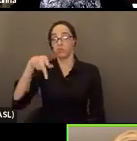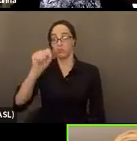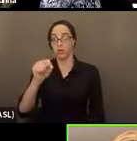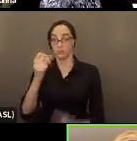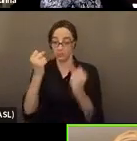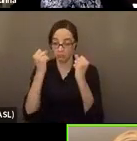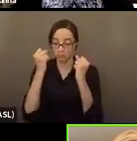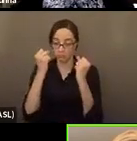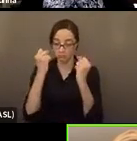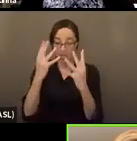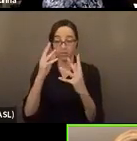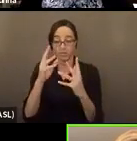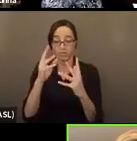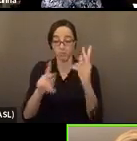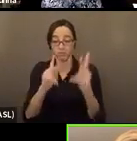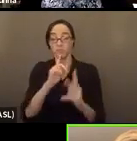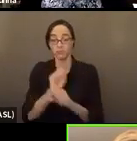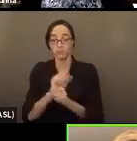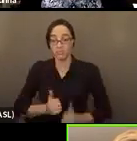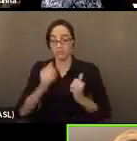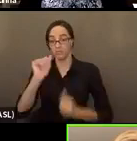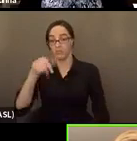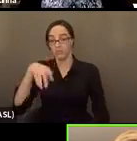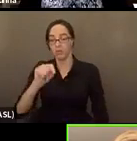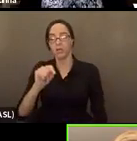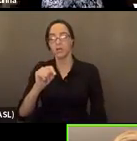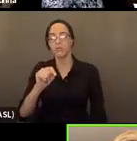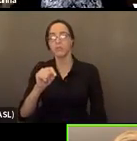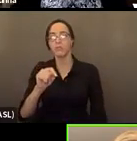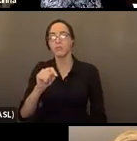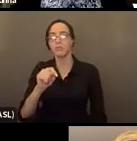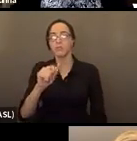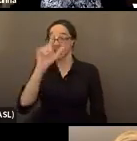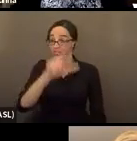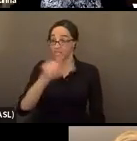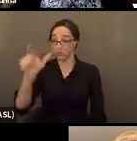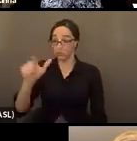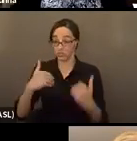or how do you get that information if you live in an apartment where you're renting i'm sorry